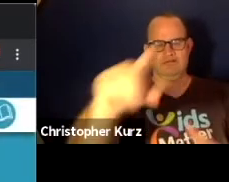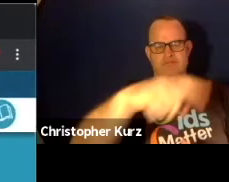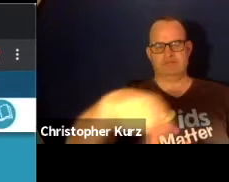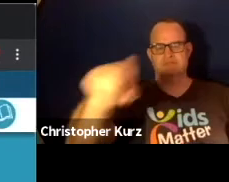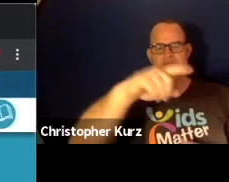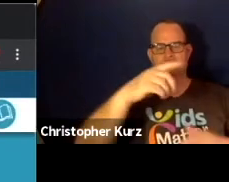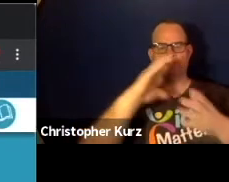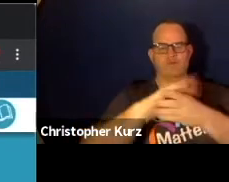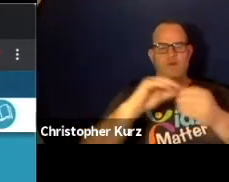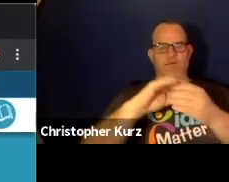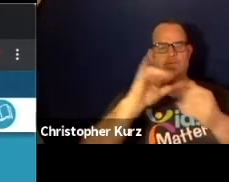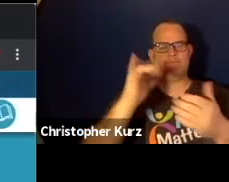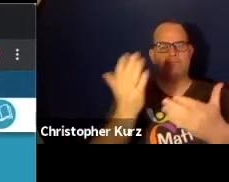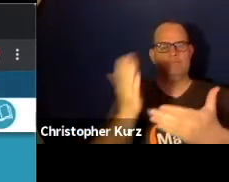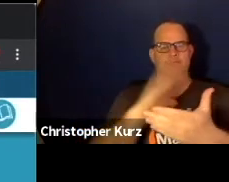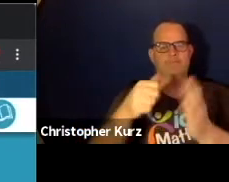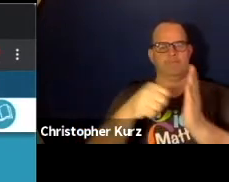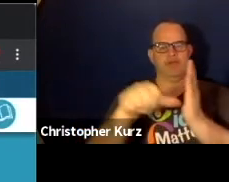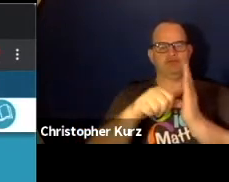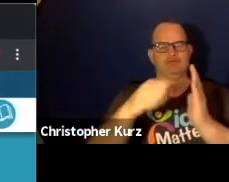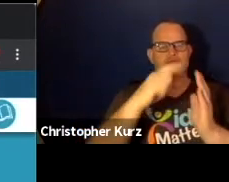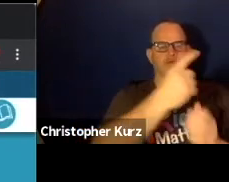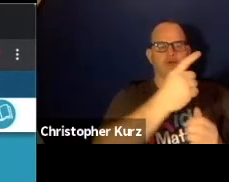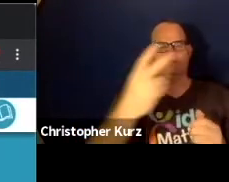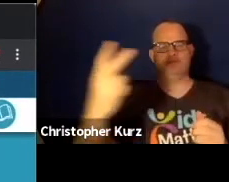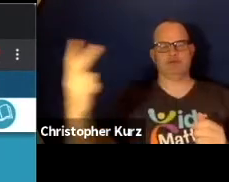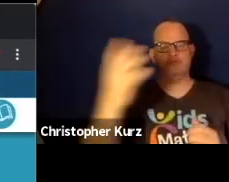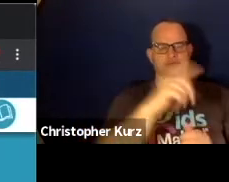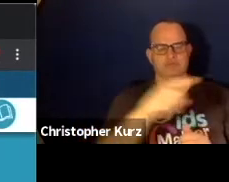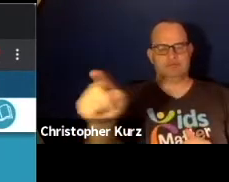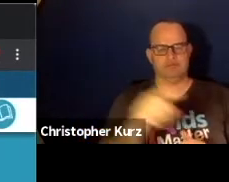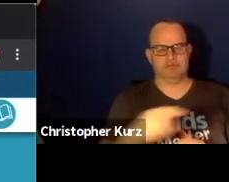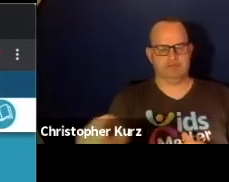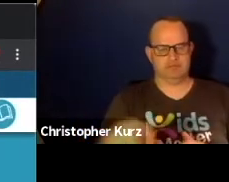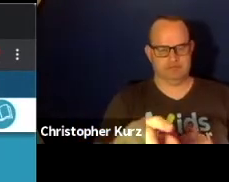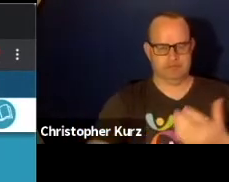for an existing story, and eventually later I will show you what it looks like